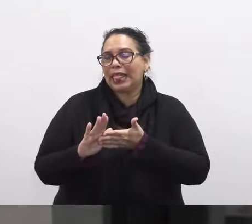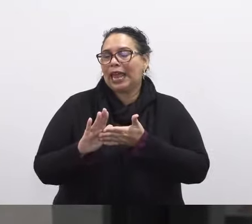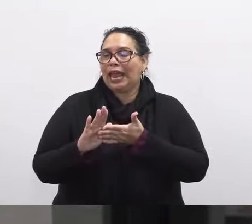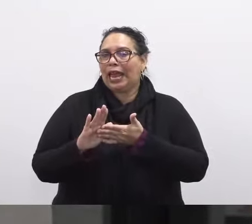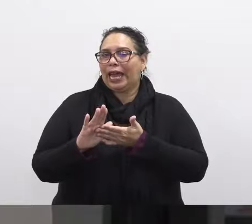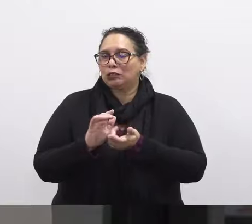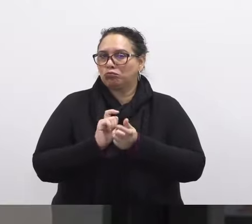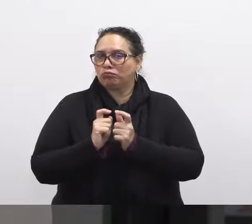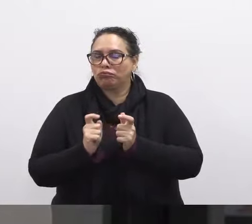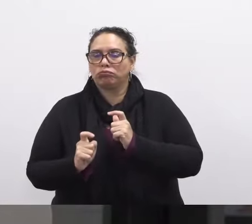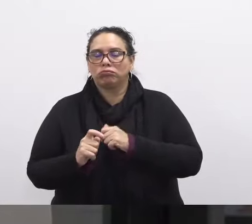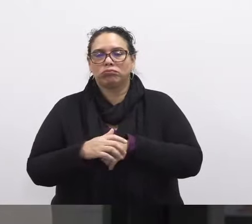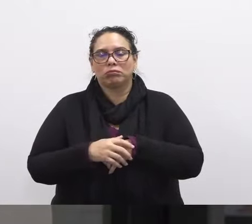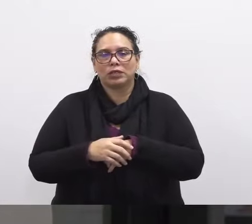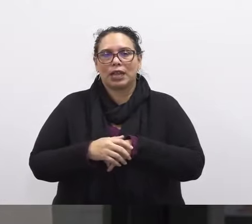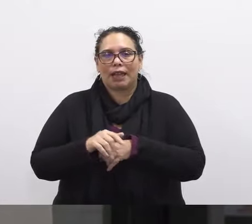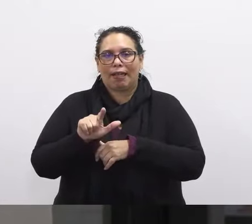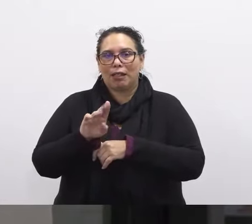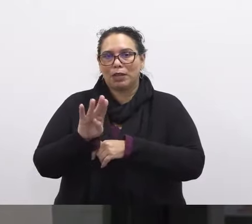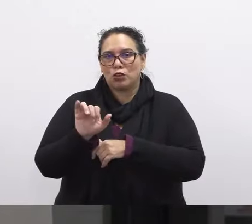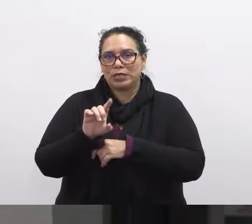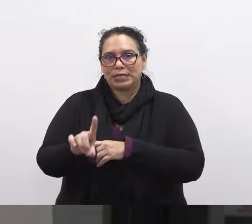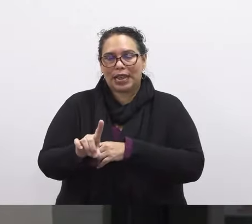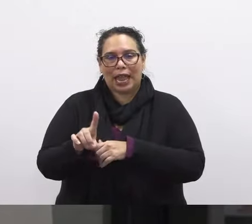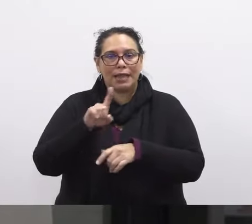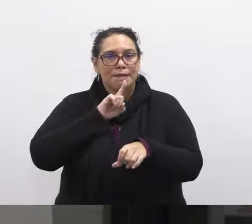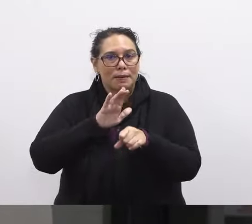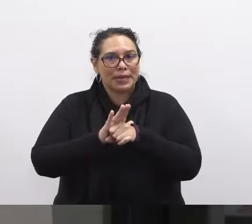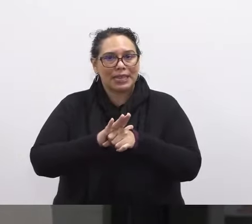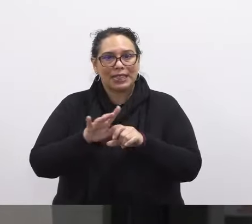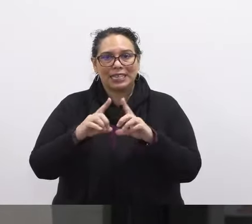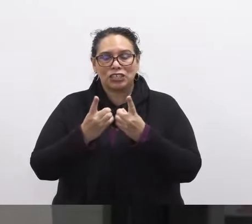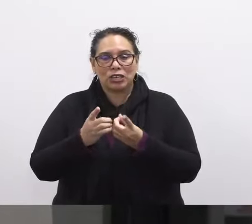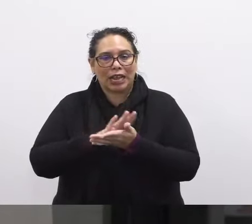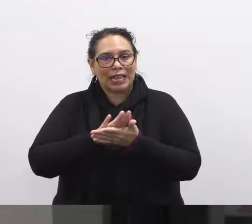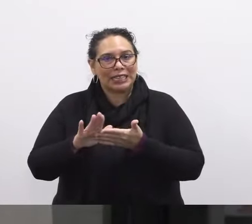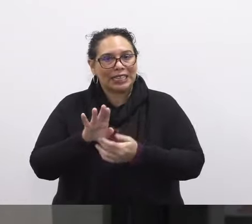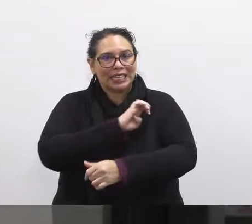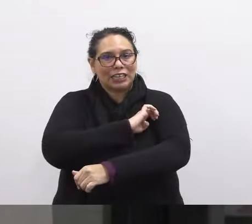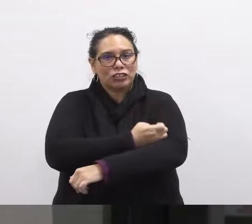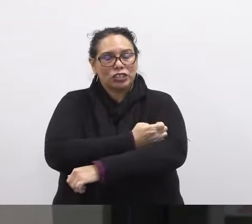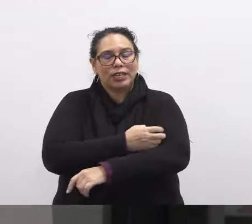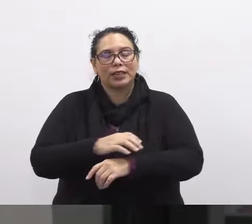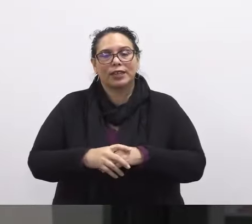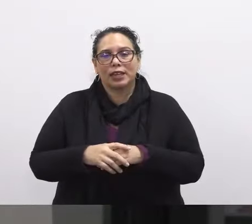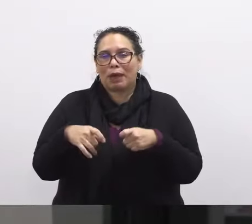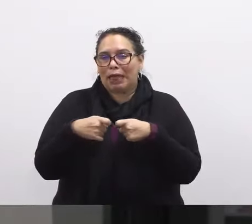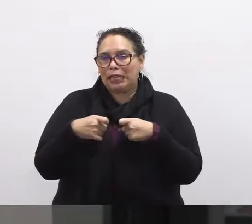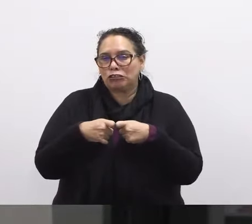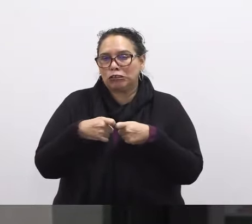at LBUSD that commits the district to clean energy in the electricity sector by 2030,